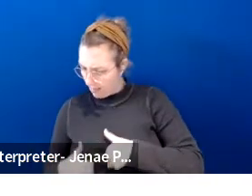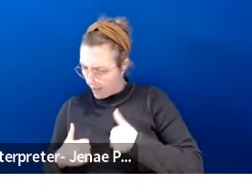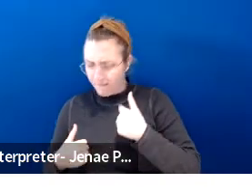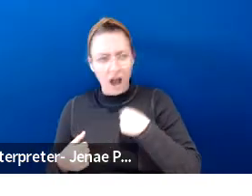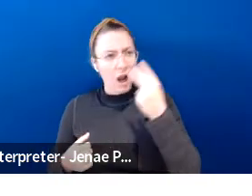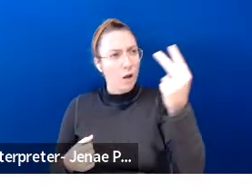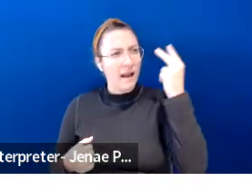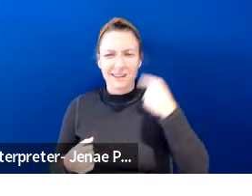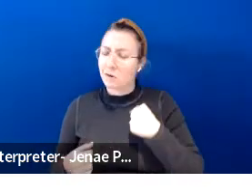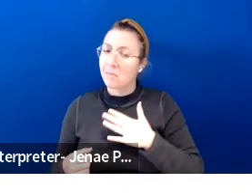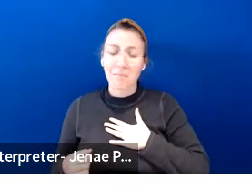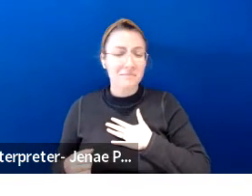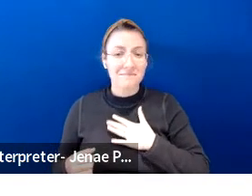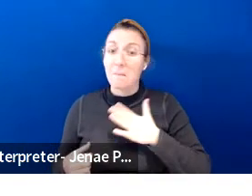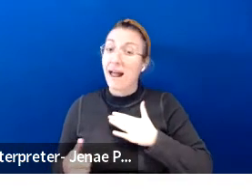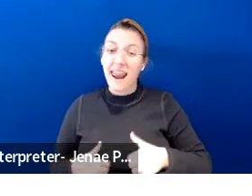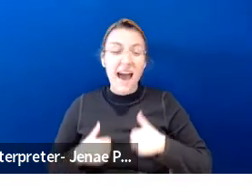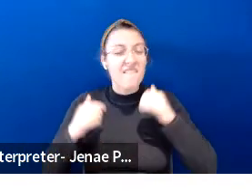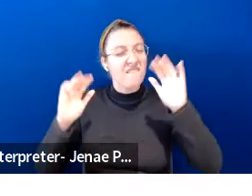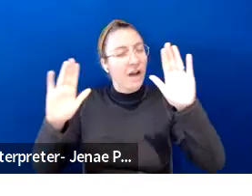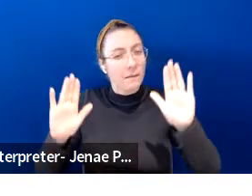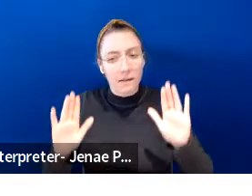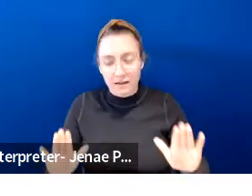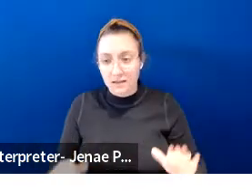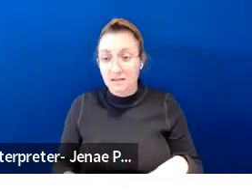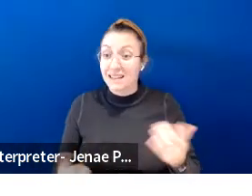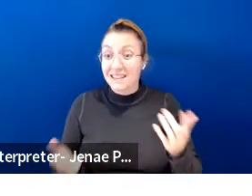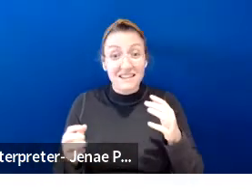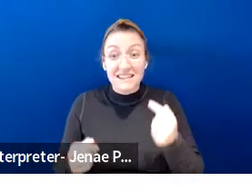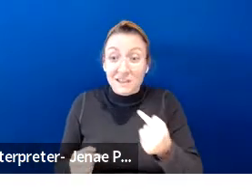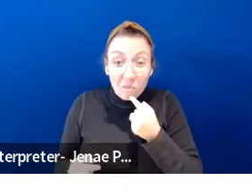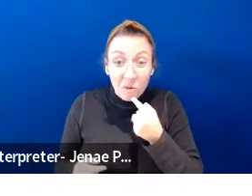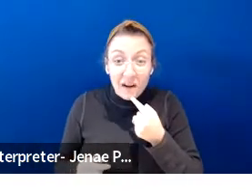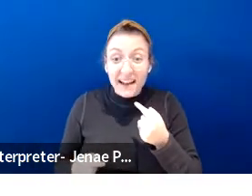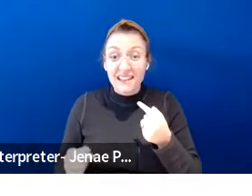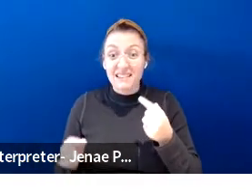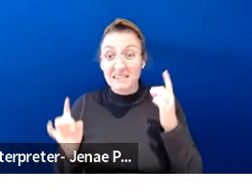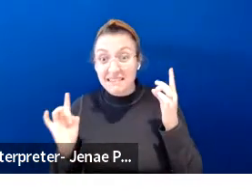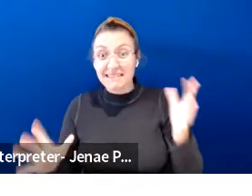Despite disappointments, b start tragedy you know, nobody gets through life unscathed. Mhm.